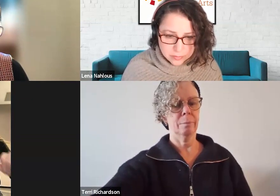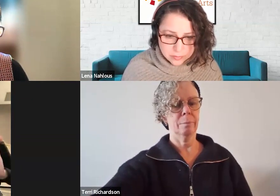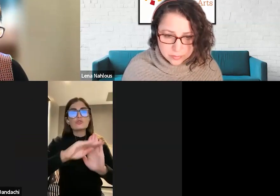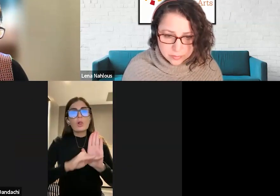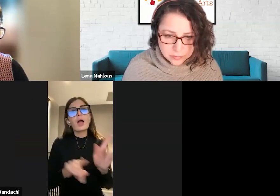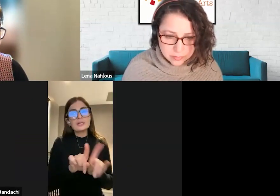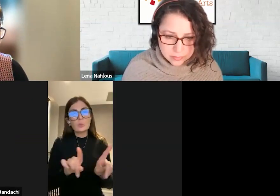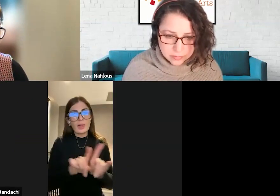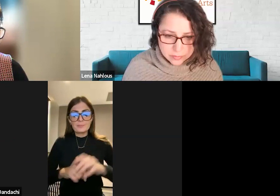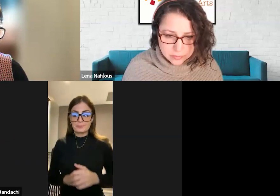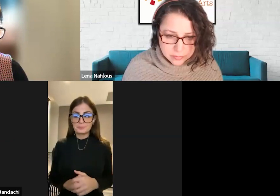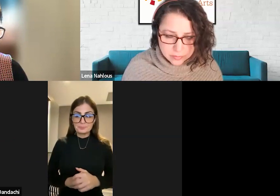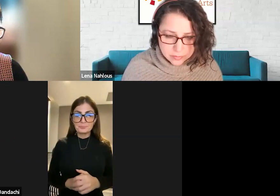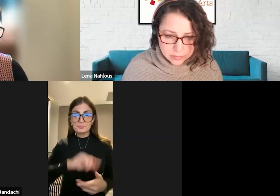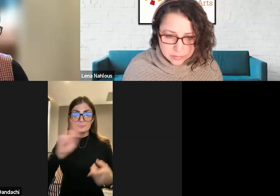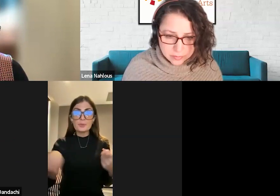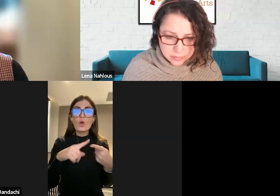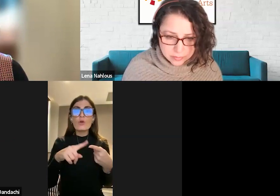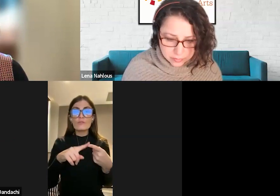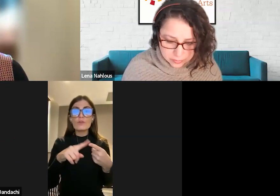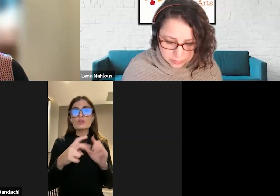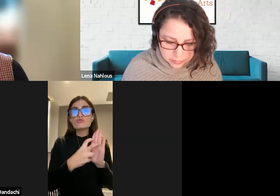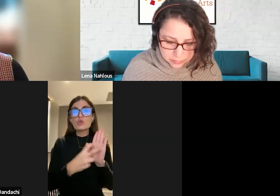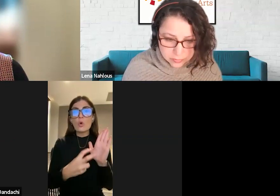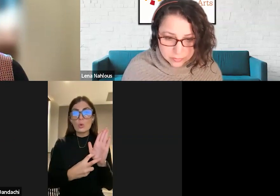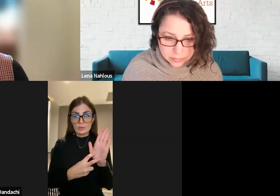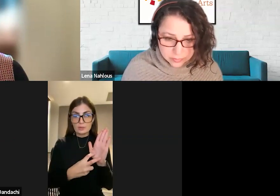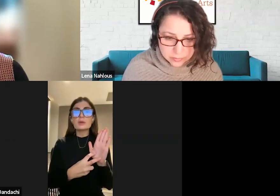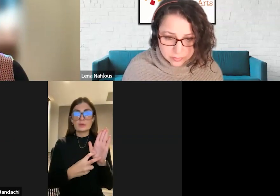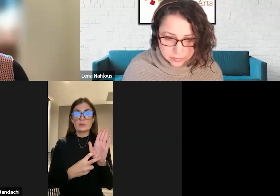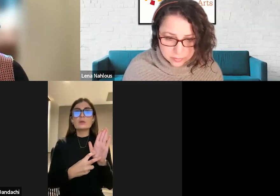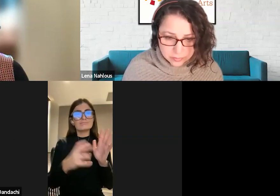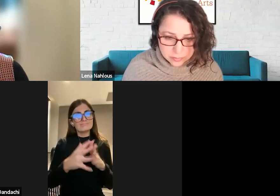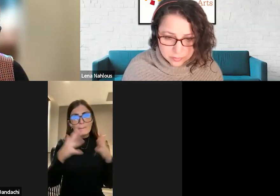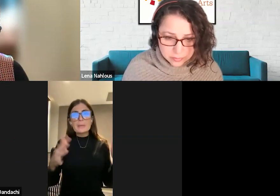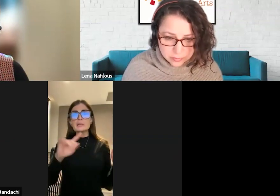The first recorded big debate on corporate governance